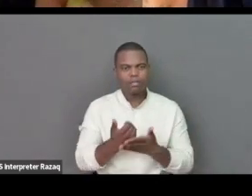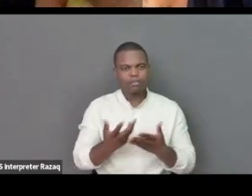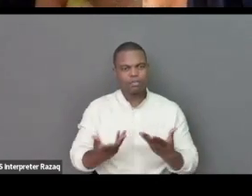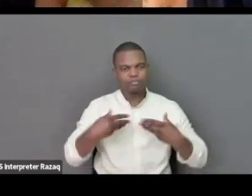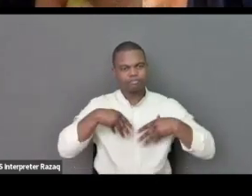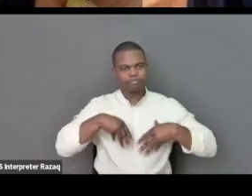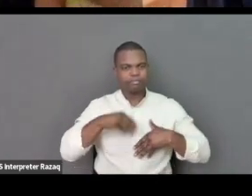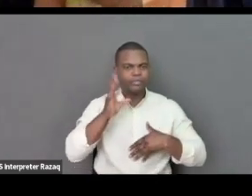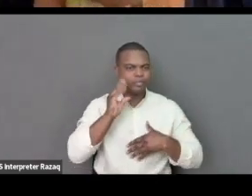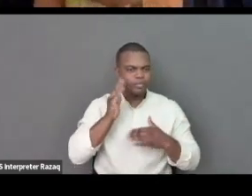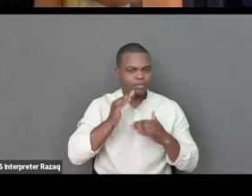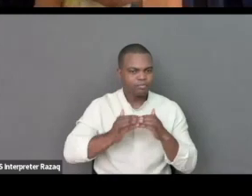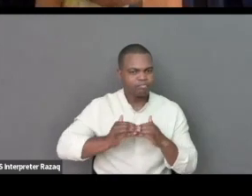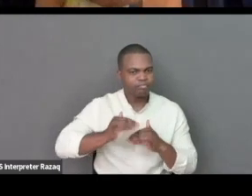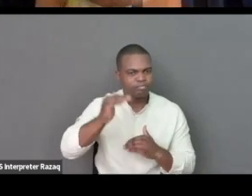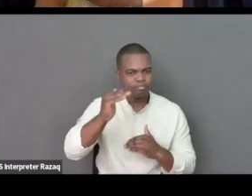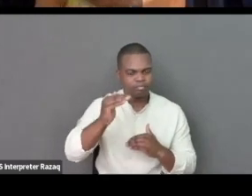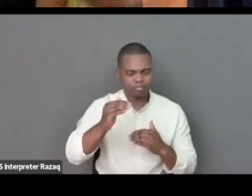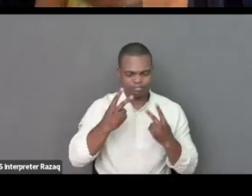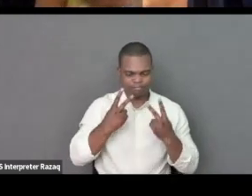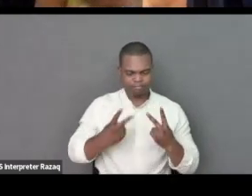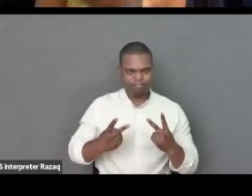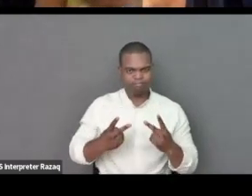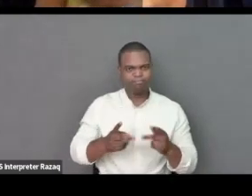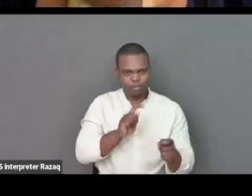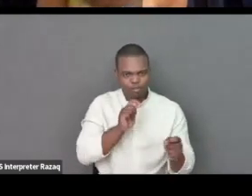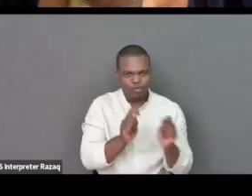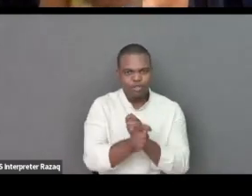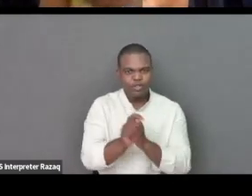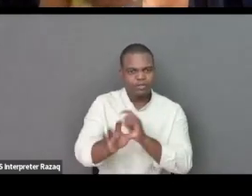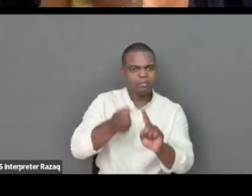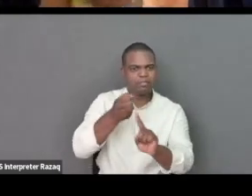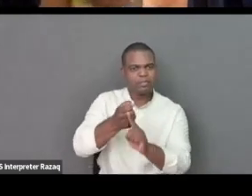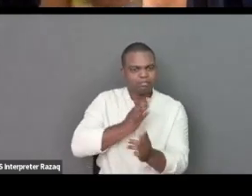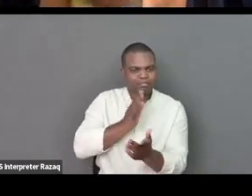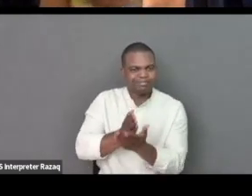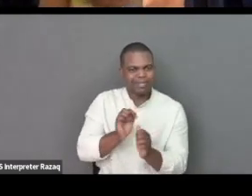we do. So, the second